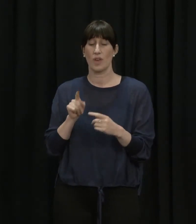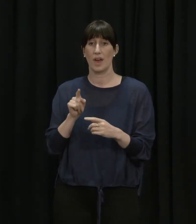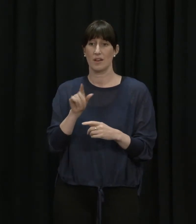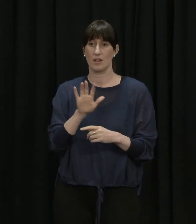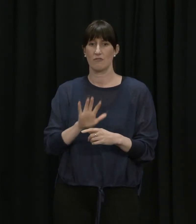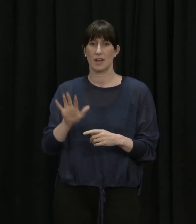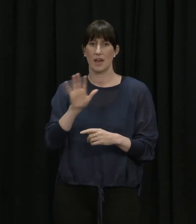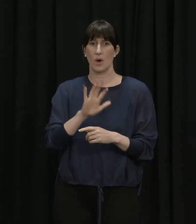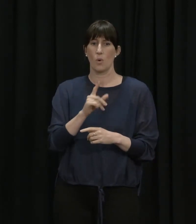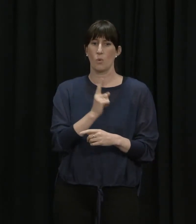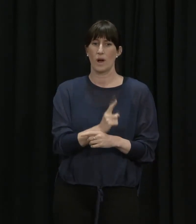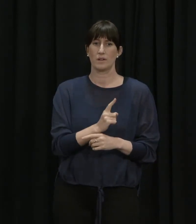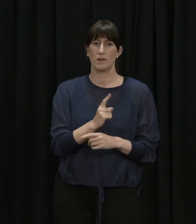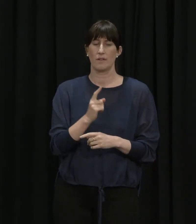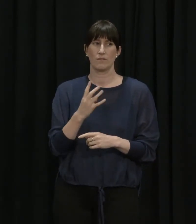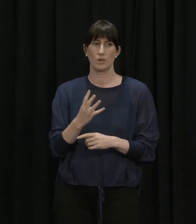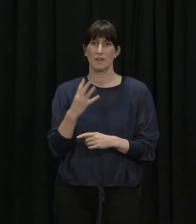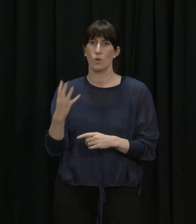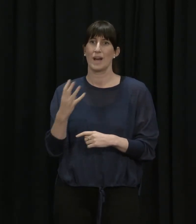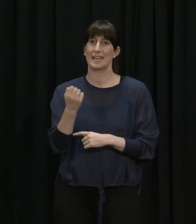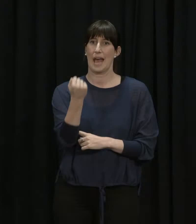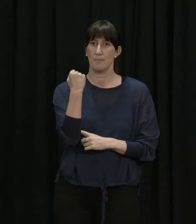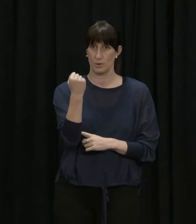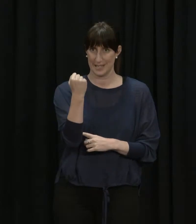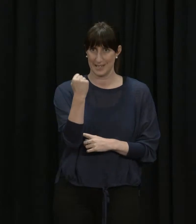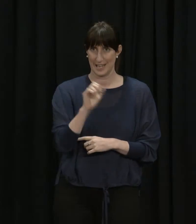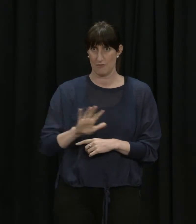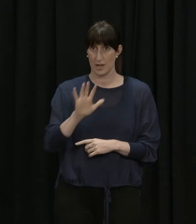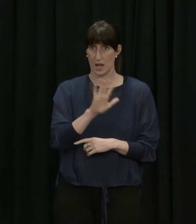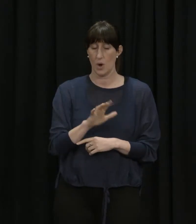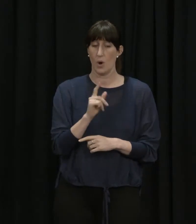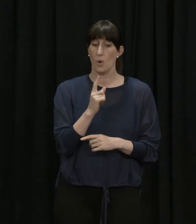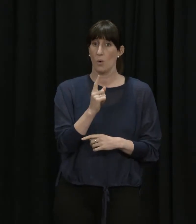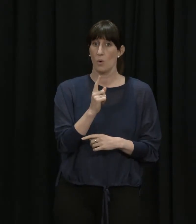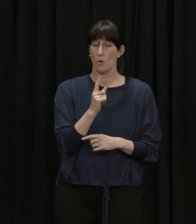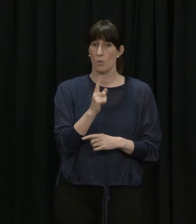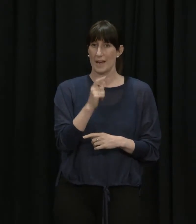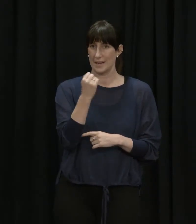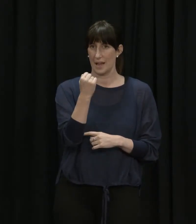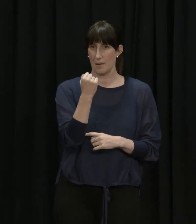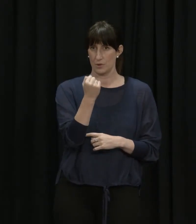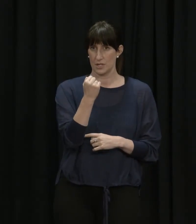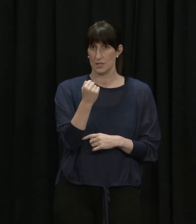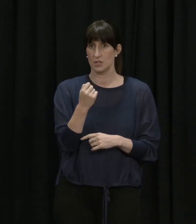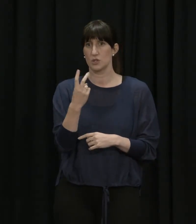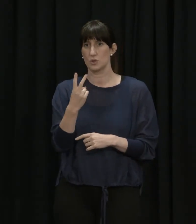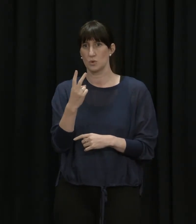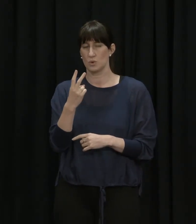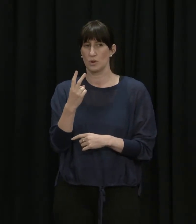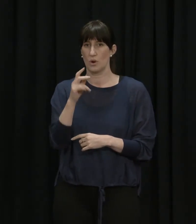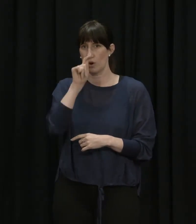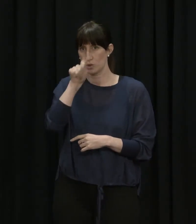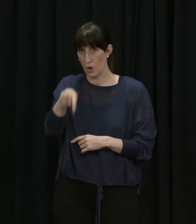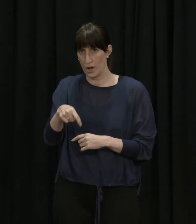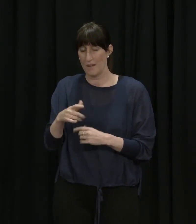even if you have no symptoms now. Onto Waikato, the three cases they're bringing the region's total number to 144.